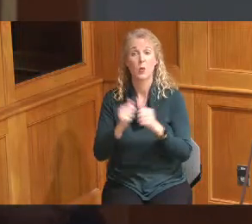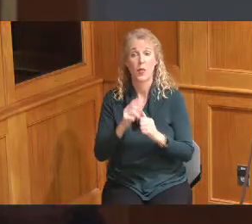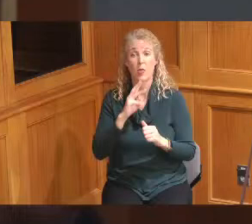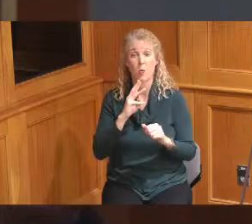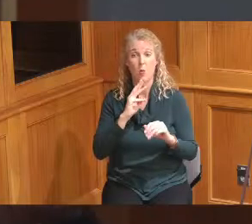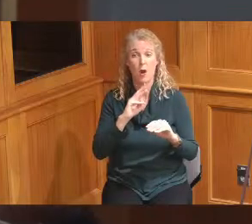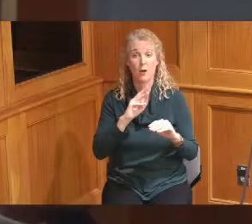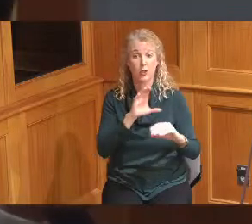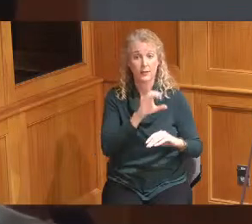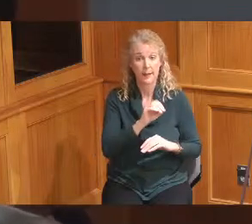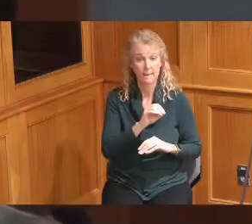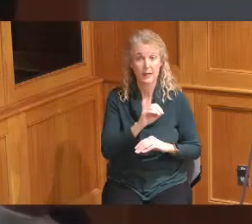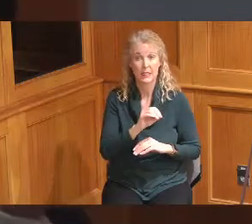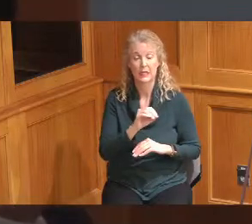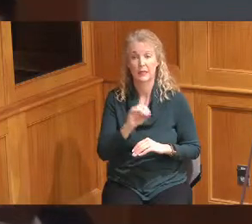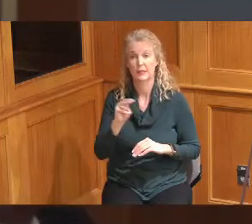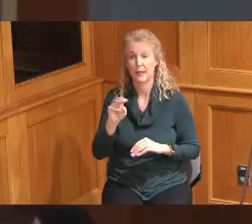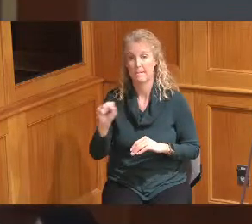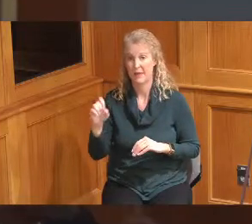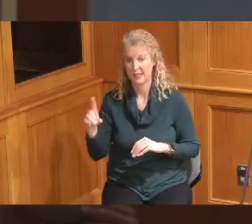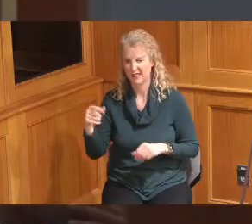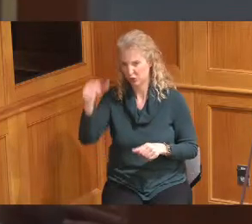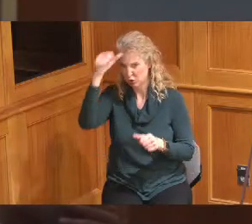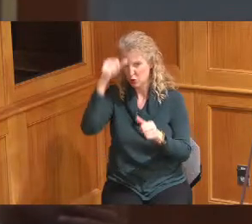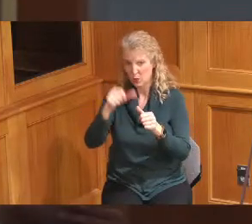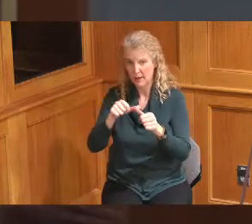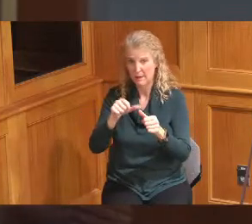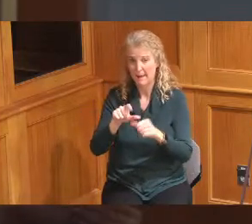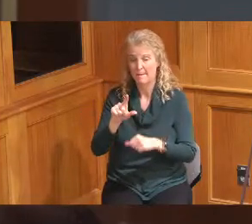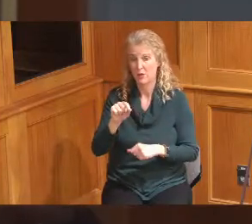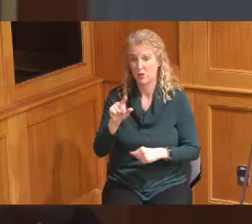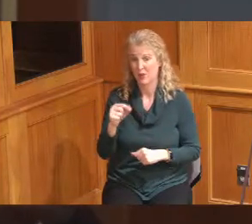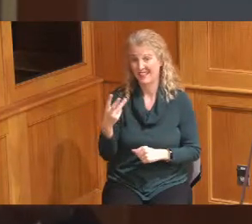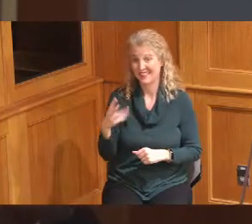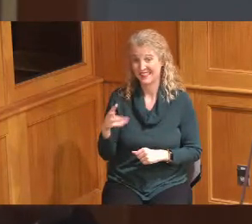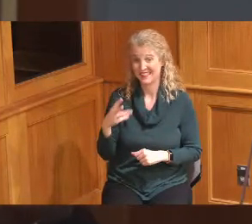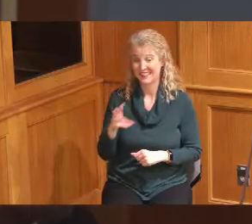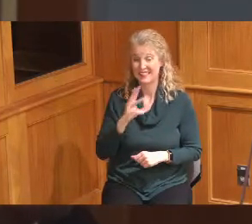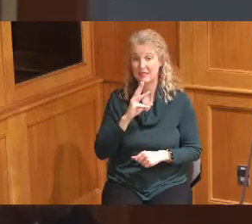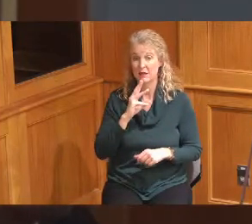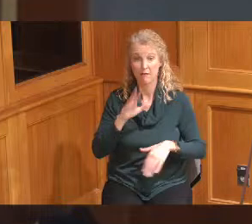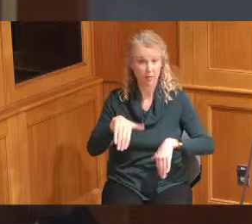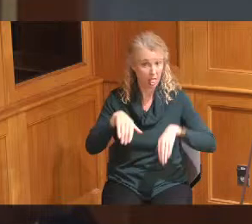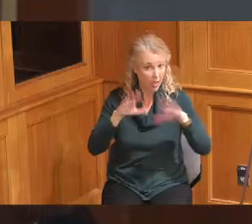infrastructures so the flood in 16 as you know the storm water system was overwhelmed and I know